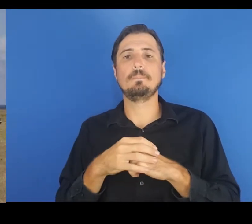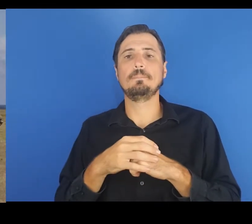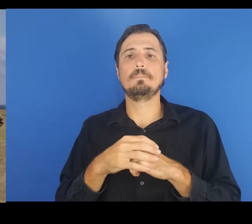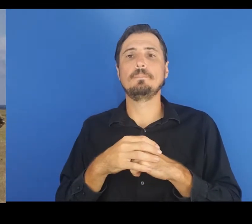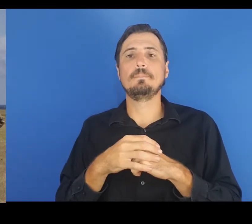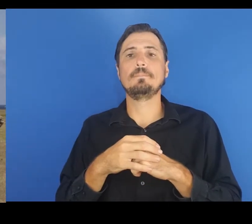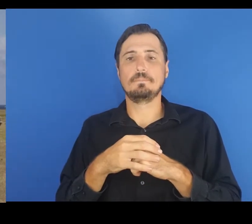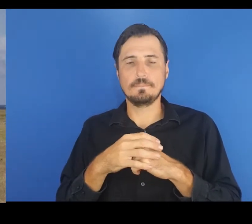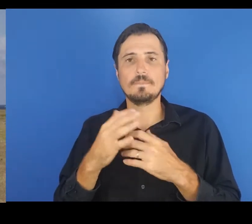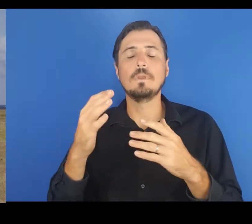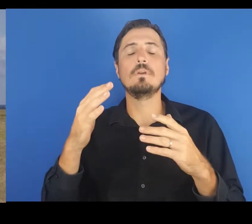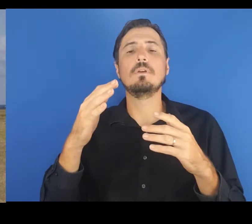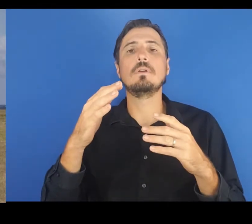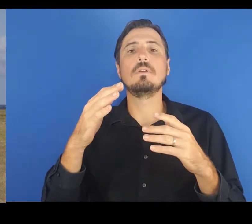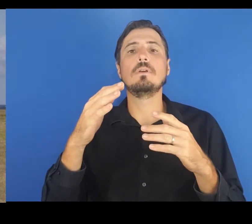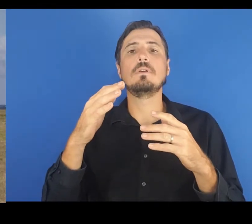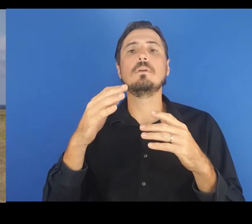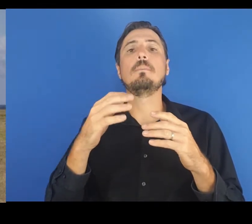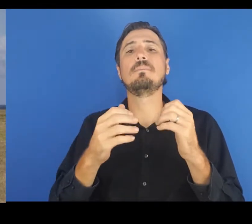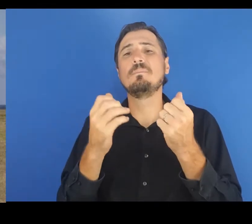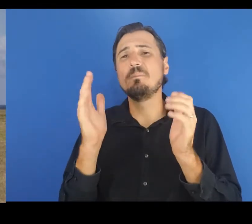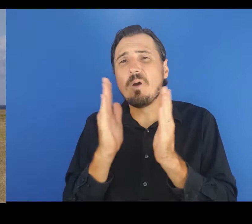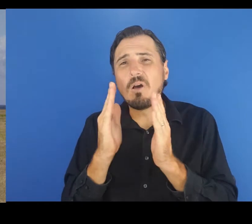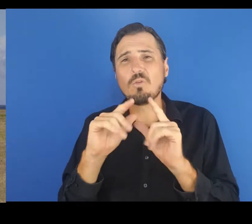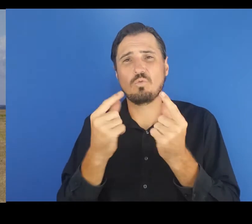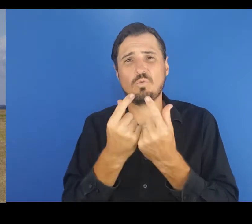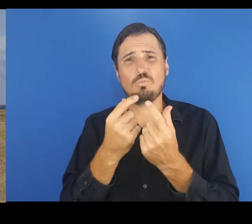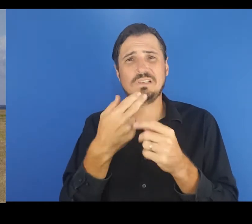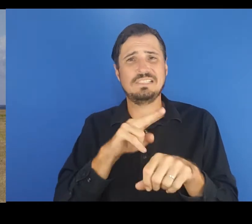temperature screening stations at the airport through September 30.